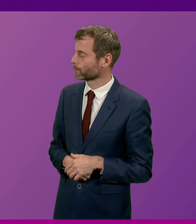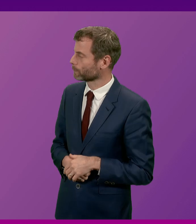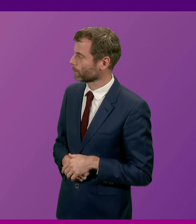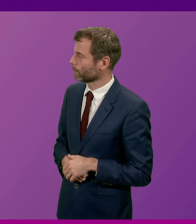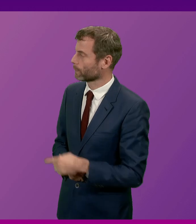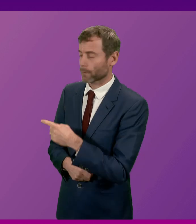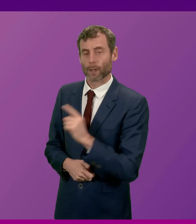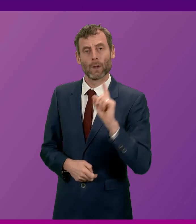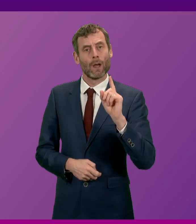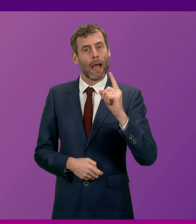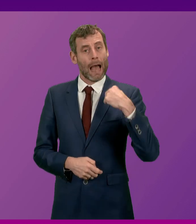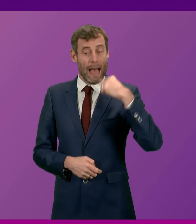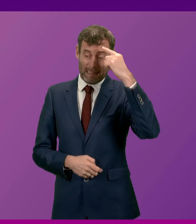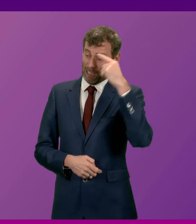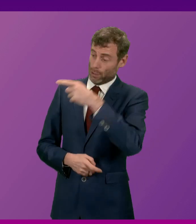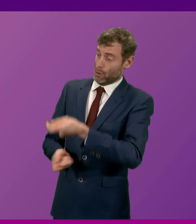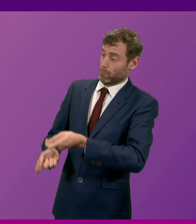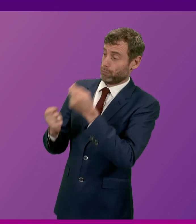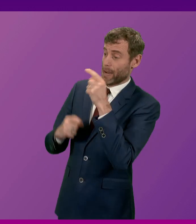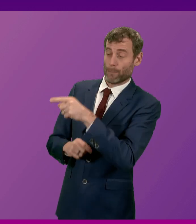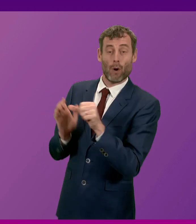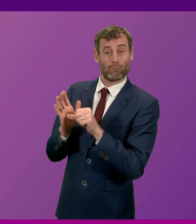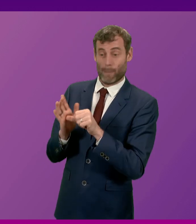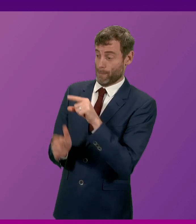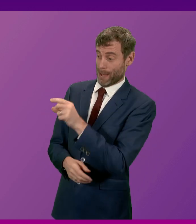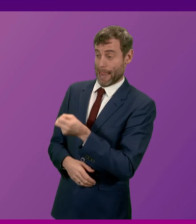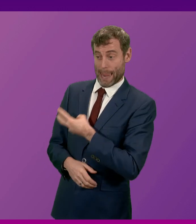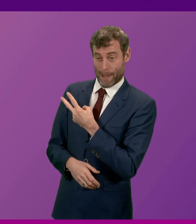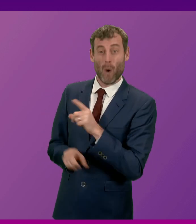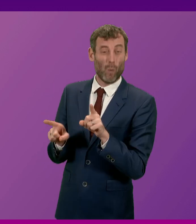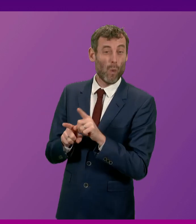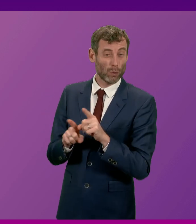I think that the problem that the Labour Party and the Conservatives have—they are both